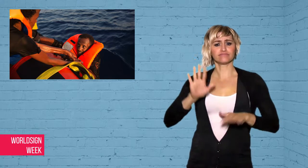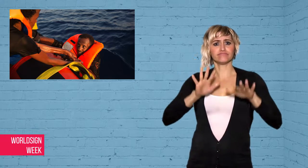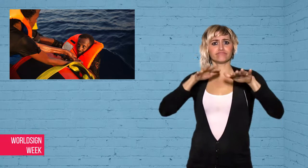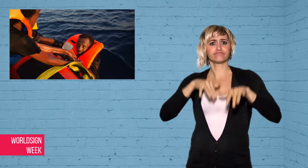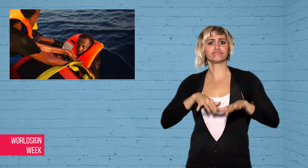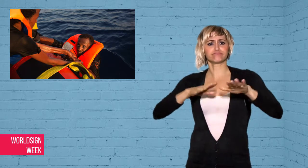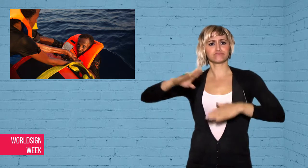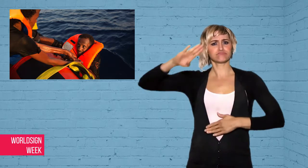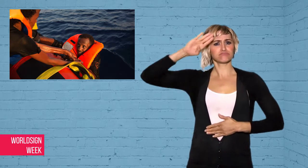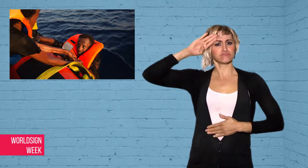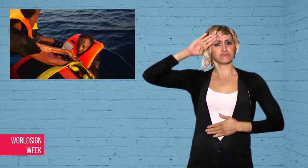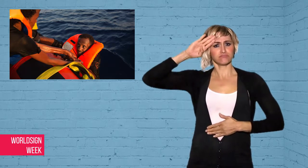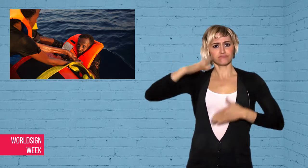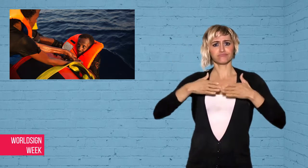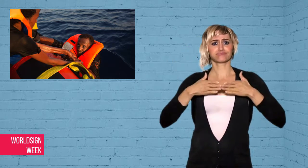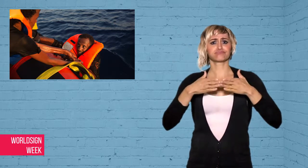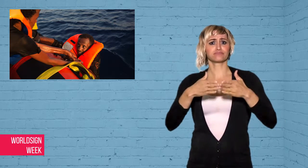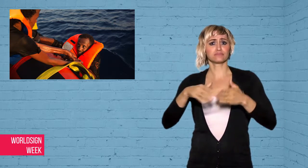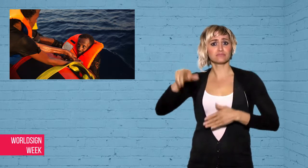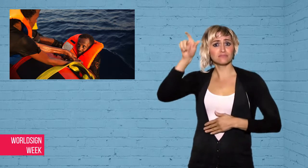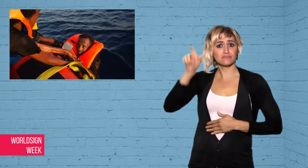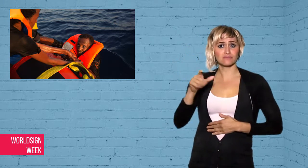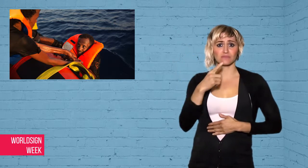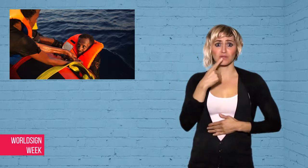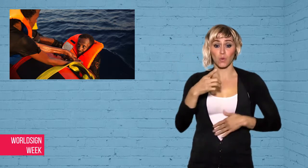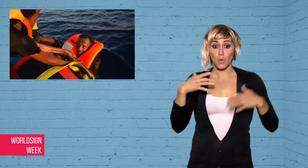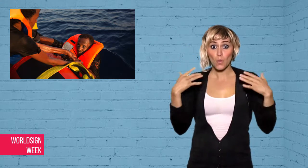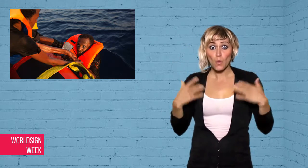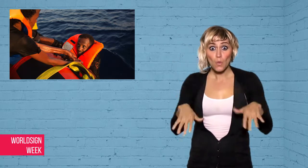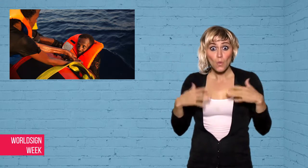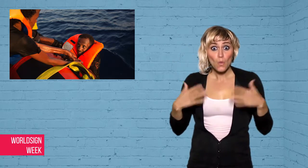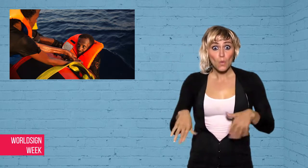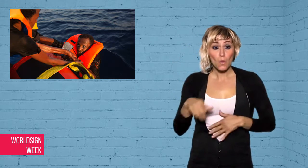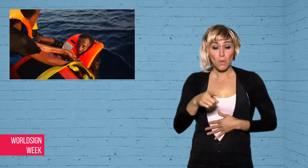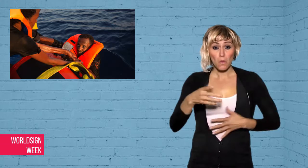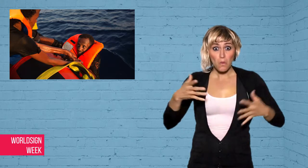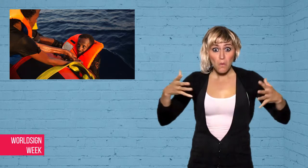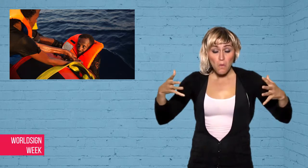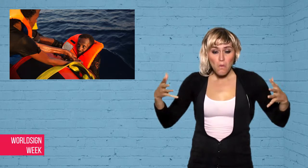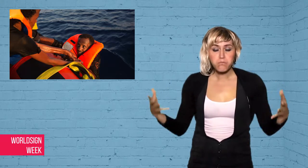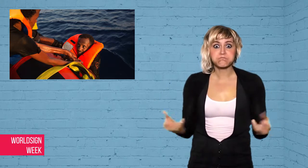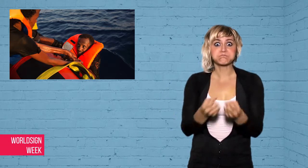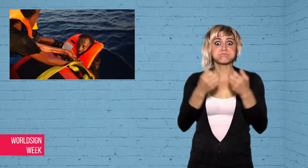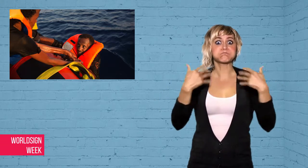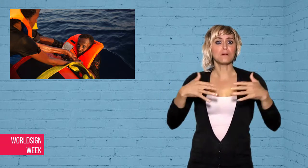of the biggest rescues ever.